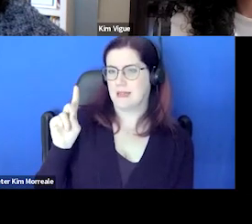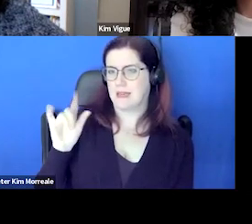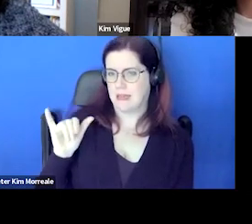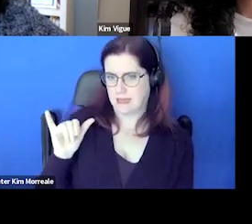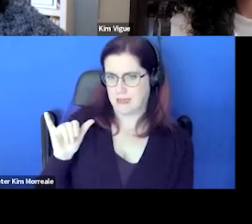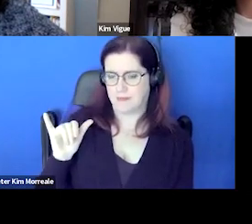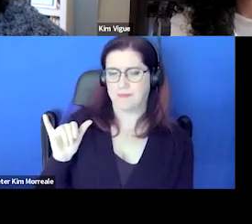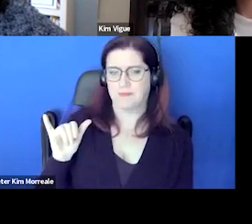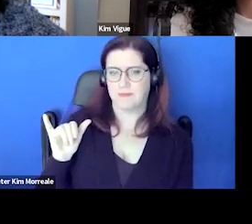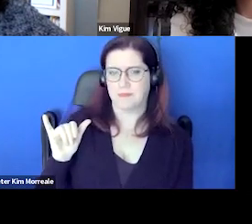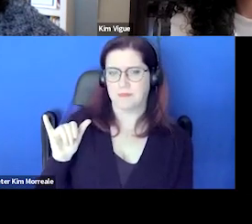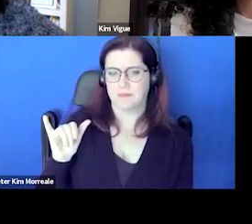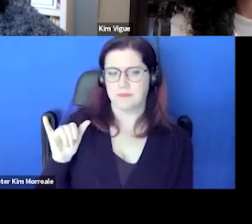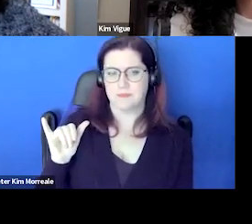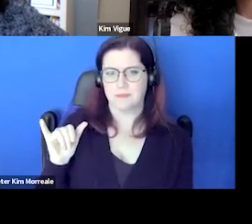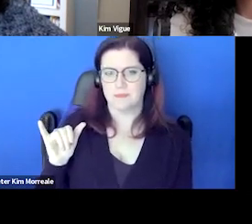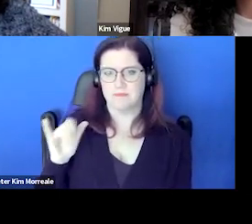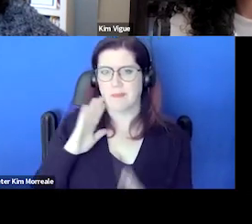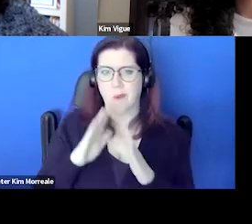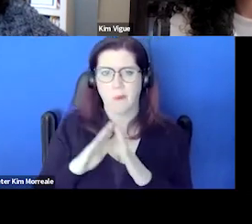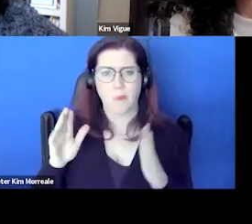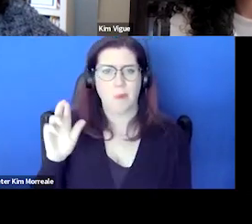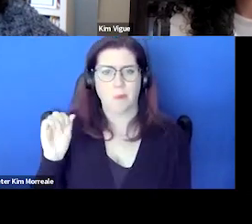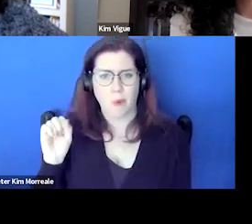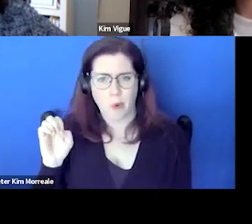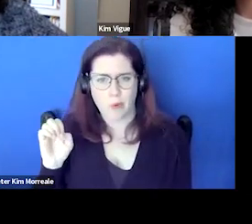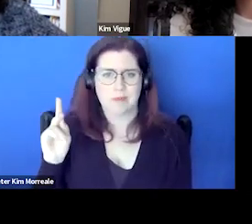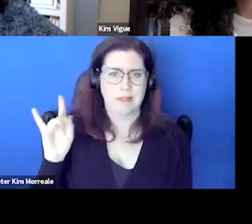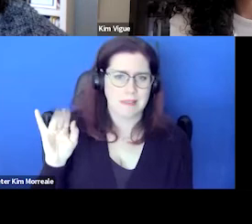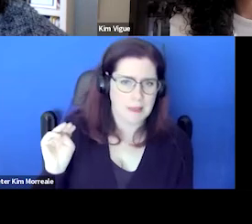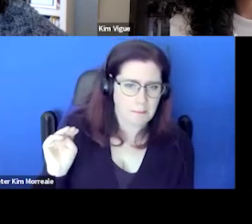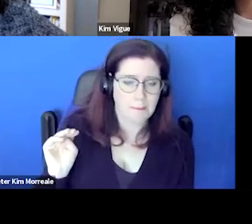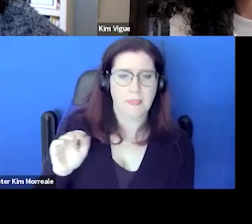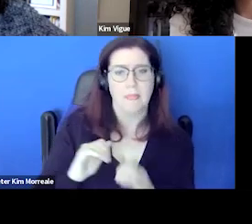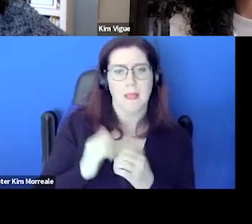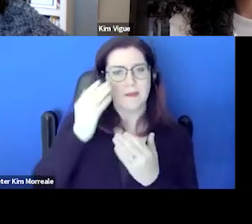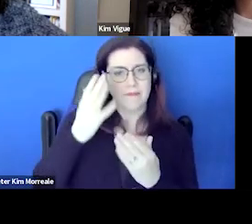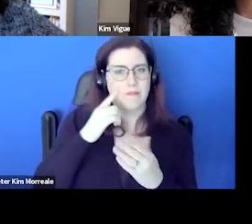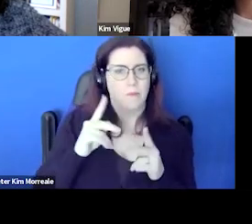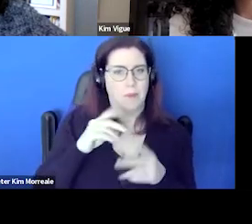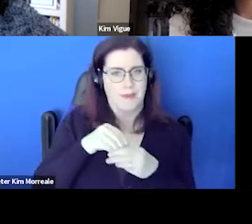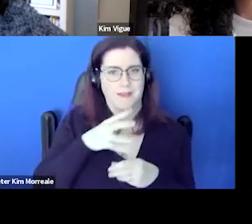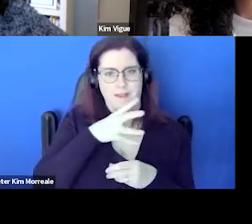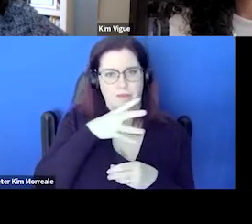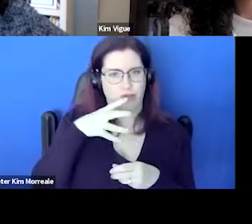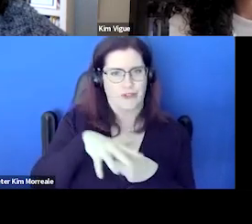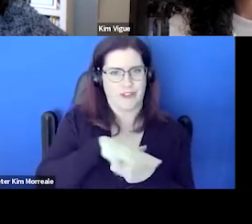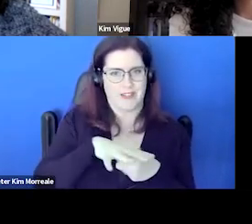open this up to definitely Rose and Kim, "How does this information help those of us that are in rural areas, where there is lack of assistance